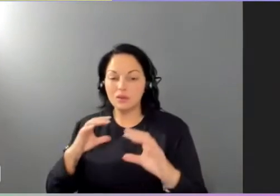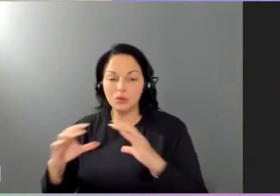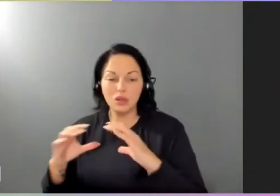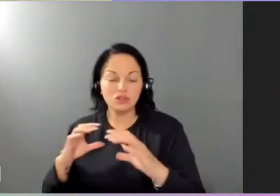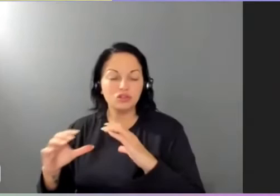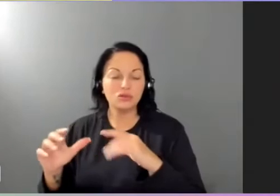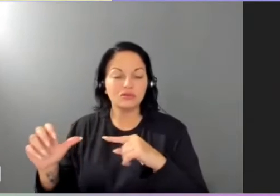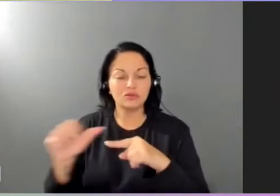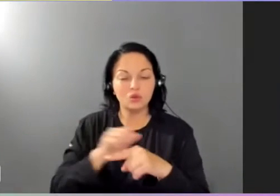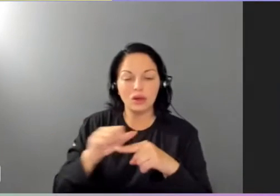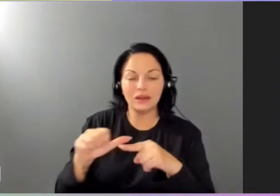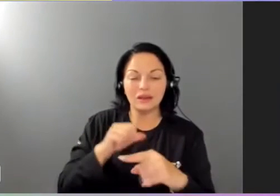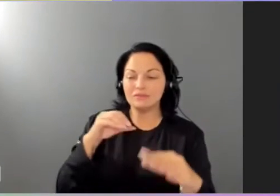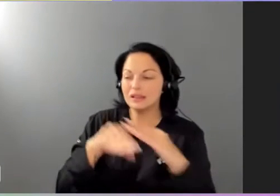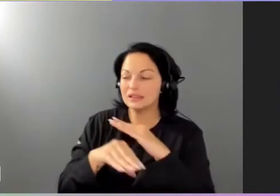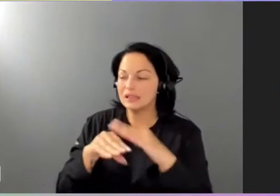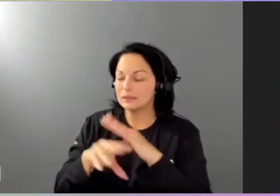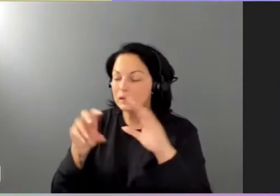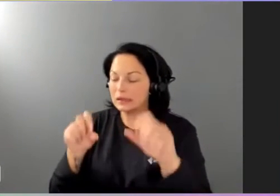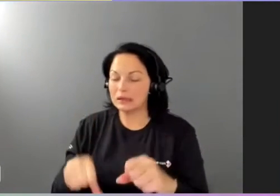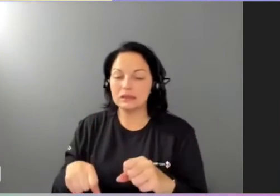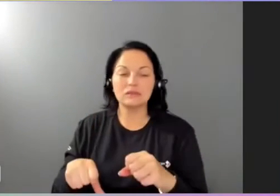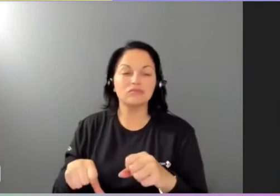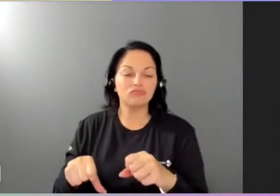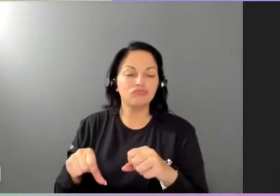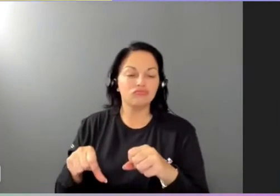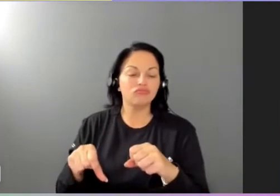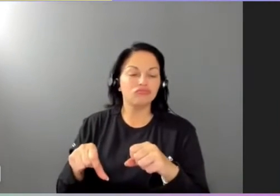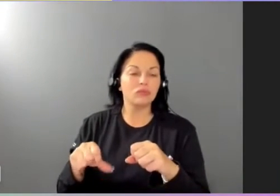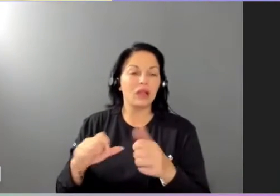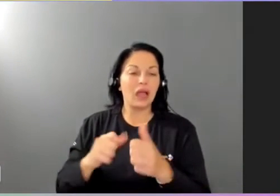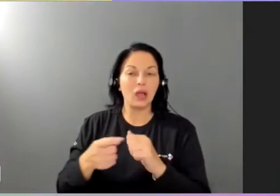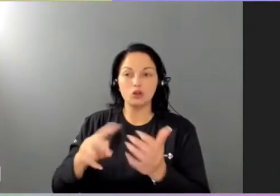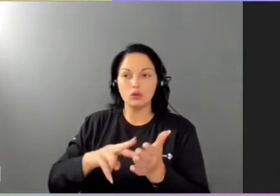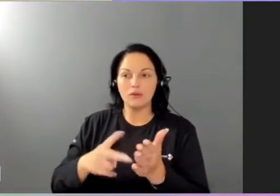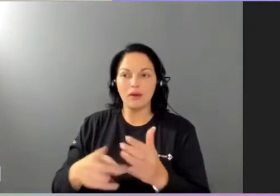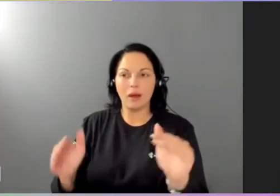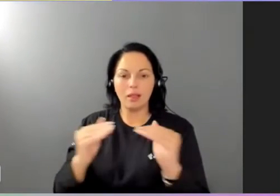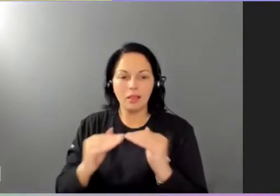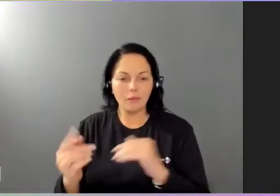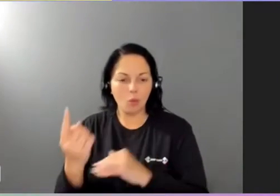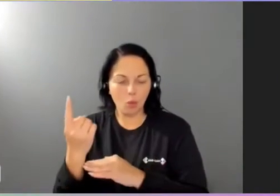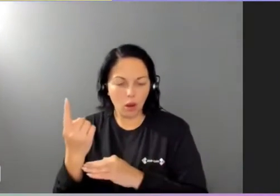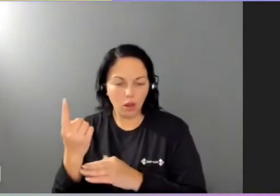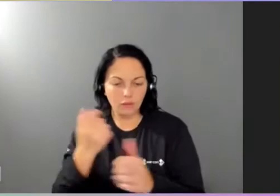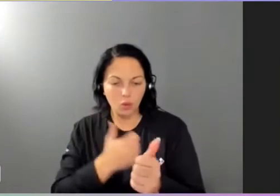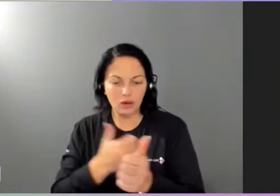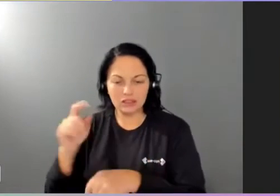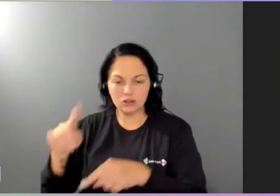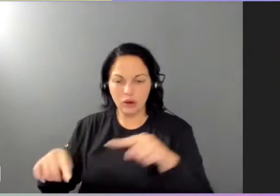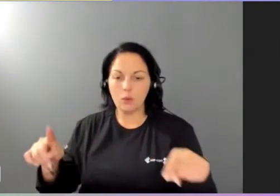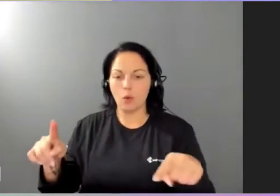that for whatever the variable is, it can be related to treating, or external